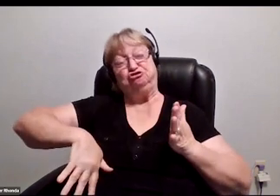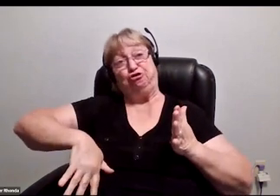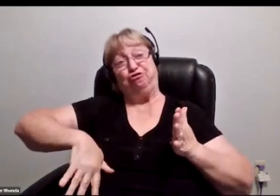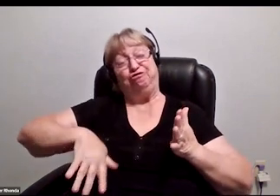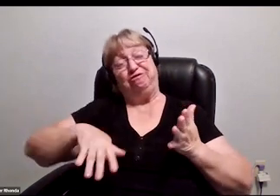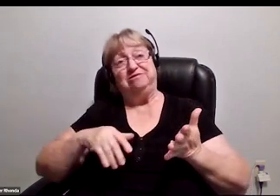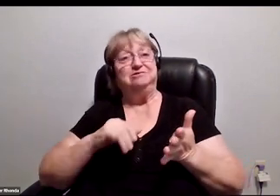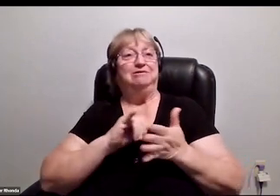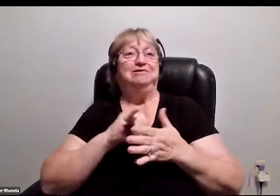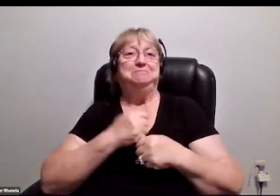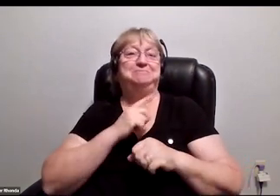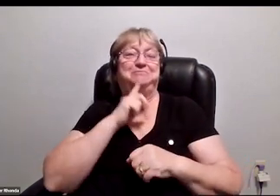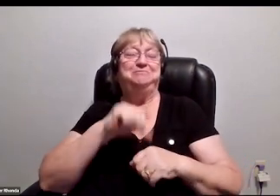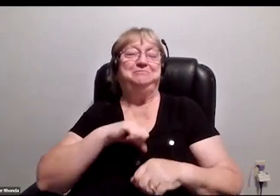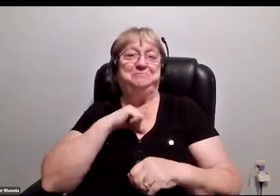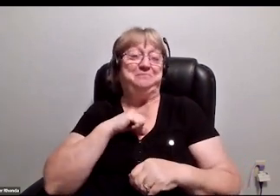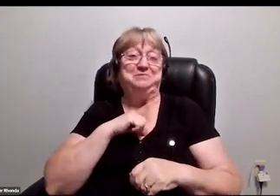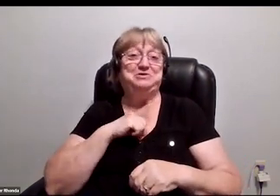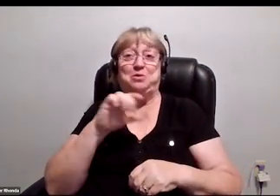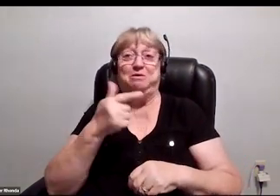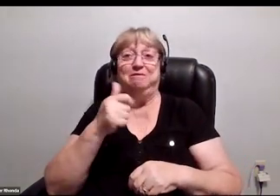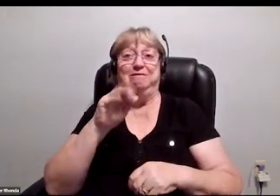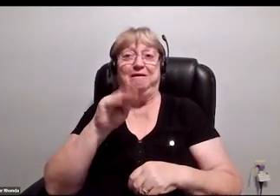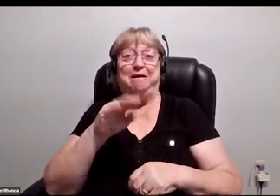That makes me really super duper proud, so glamcanes.com, check it out